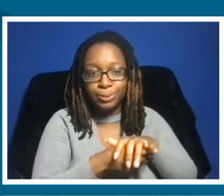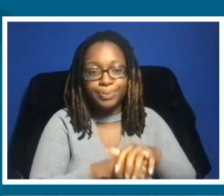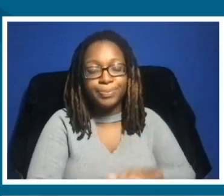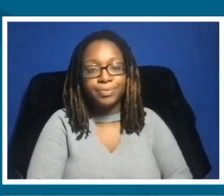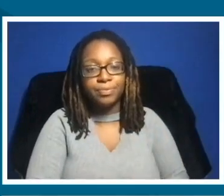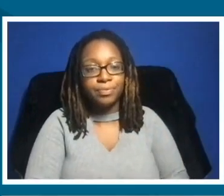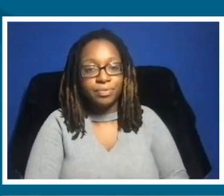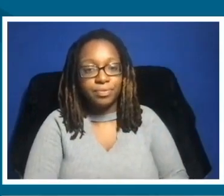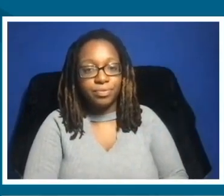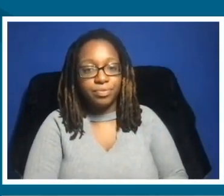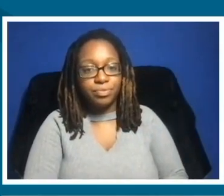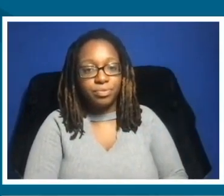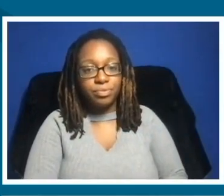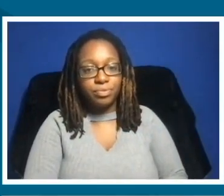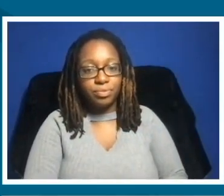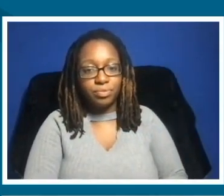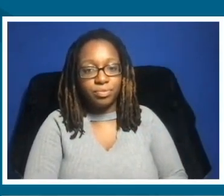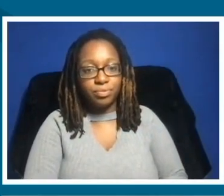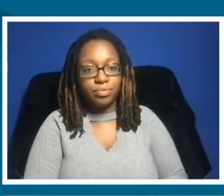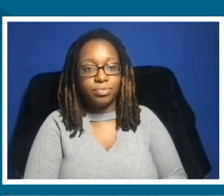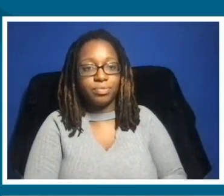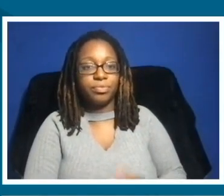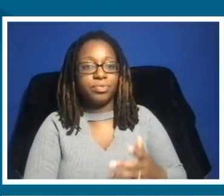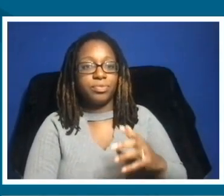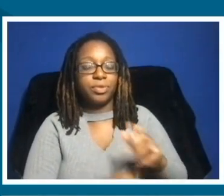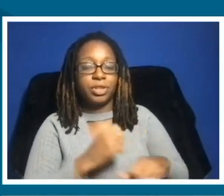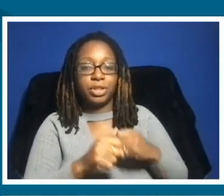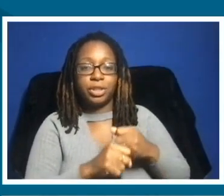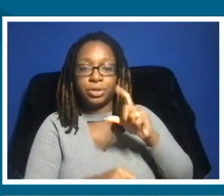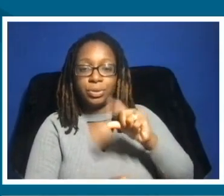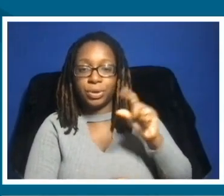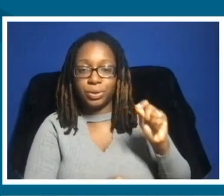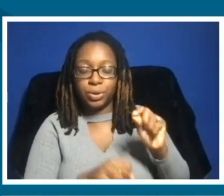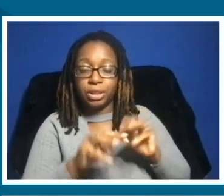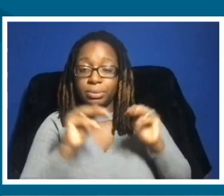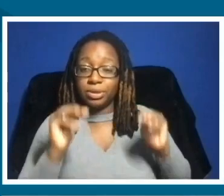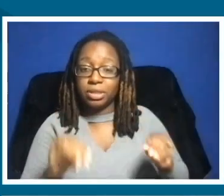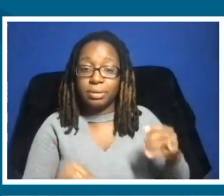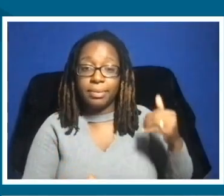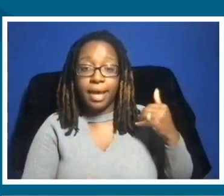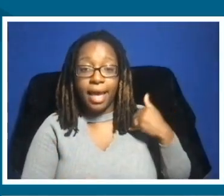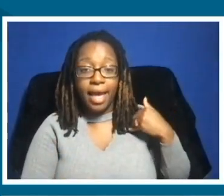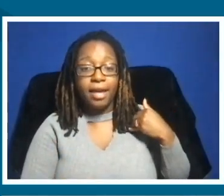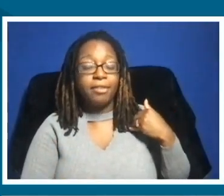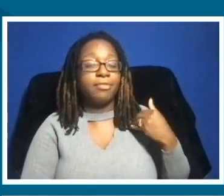background in 2020 our museum had arranged for